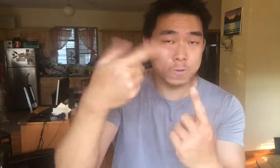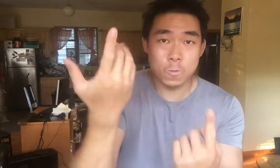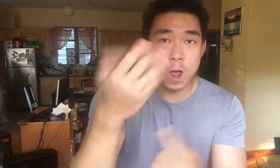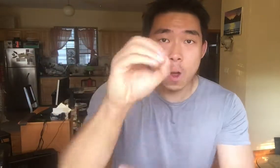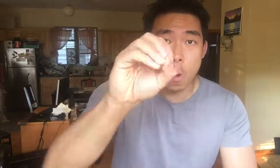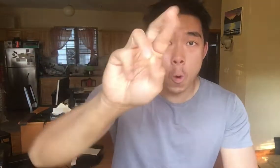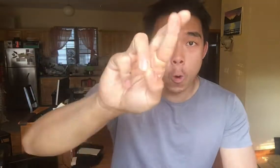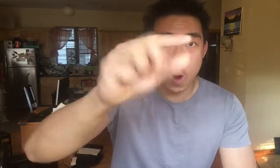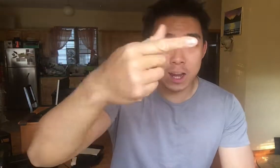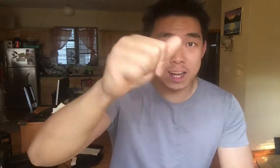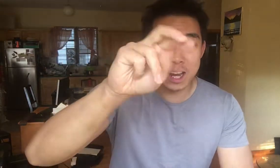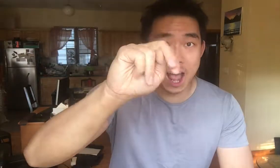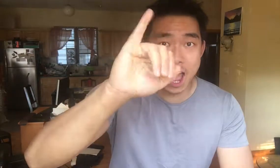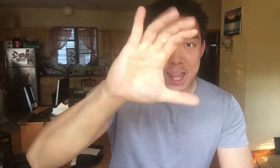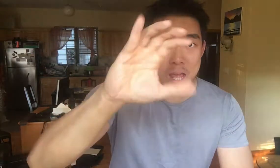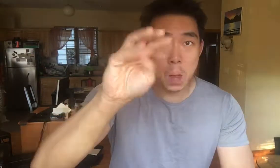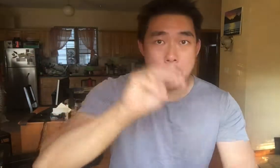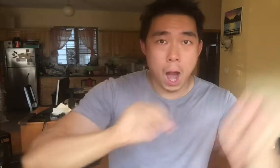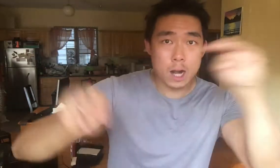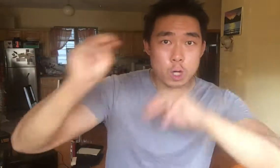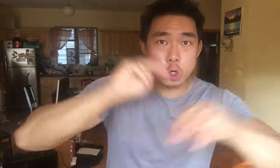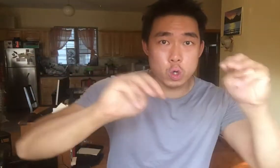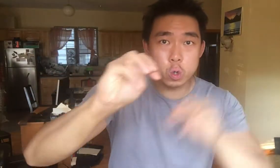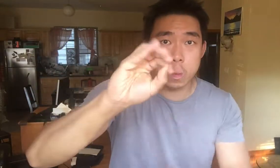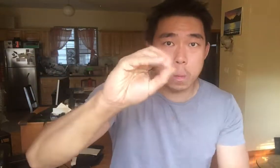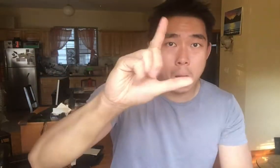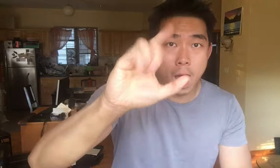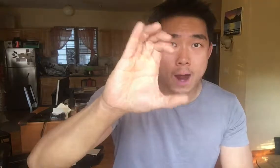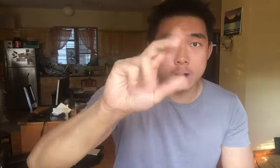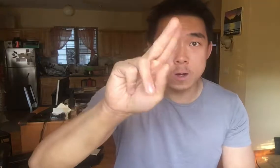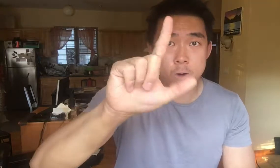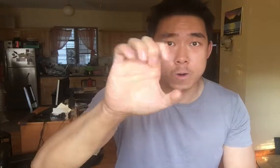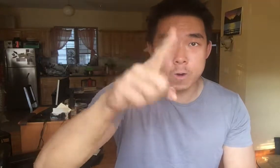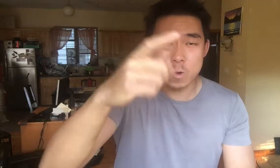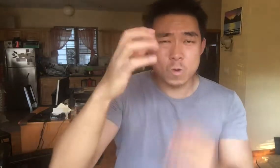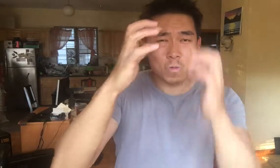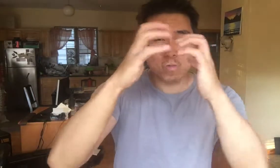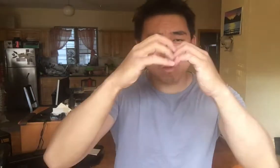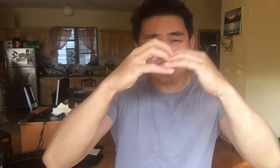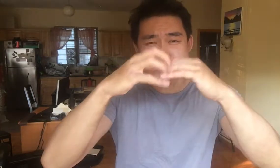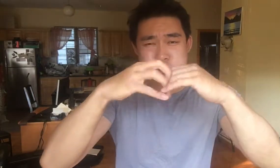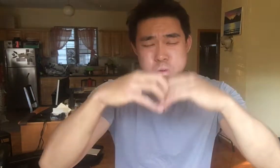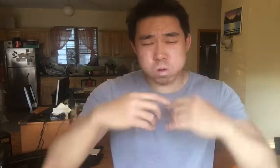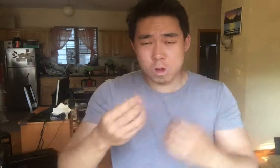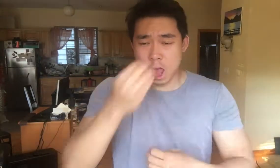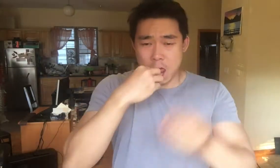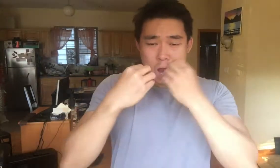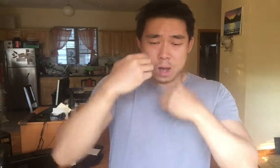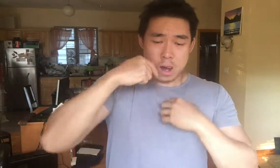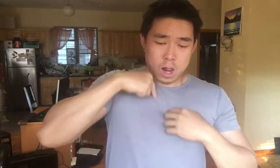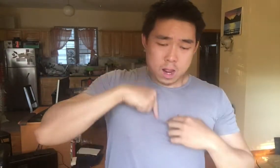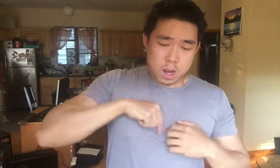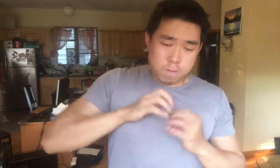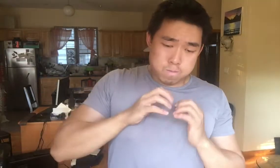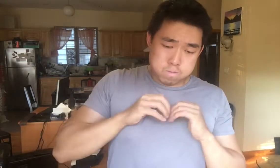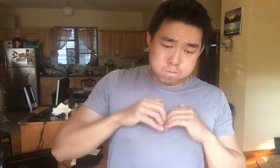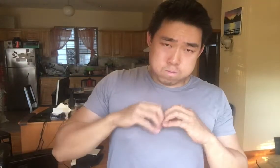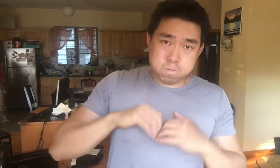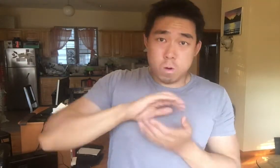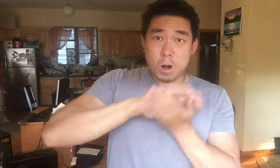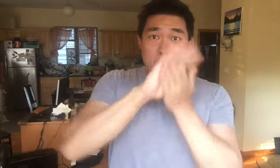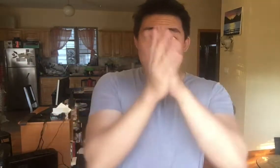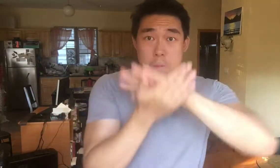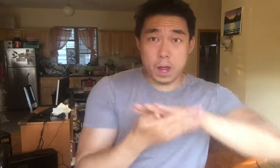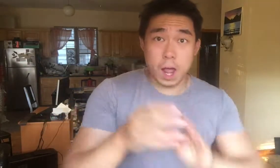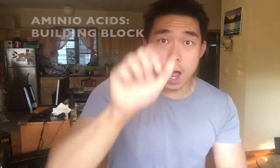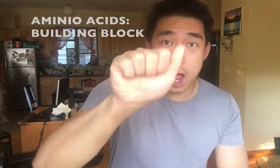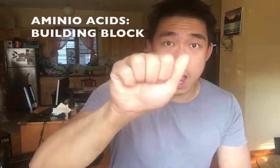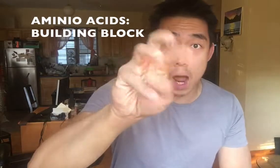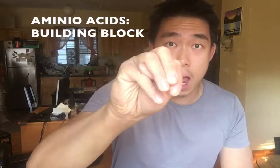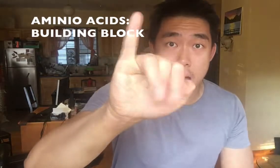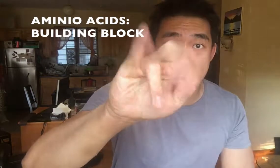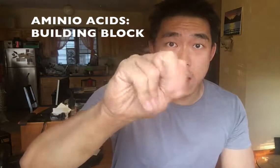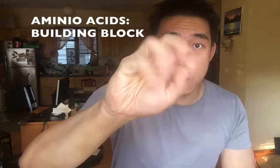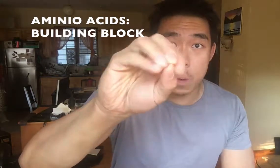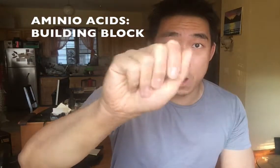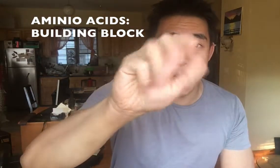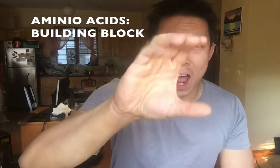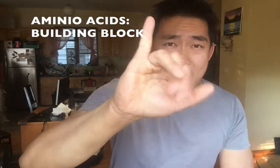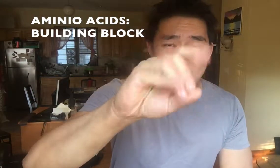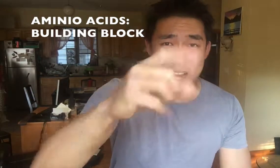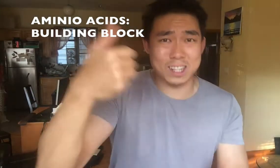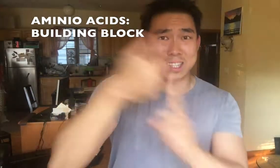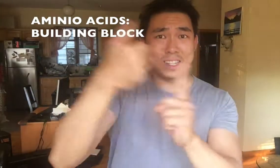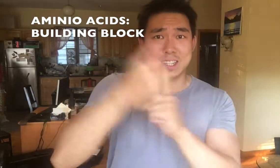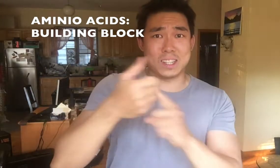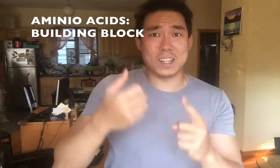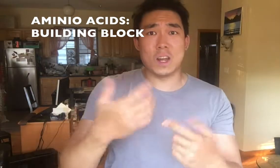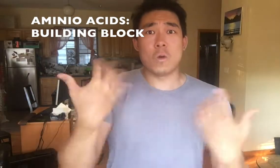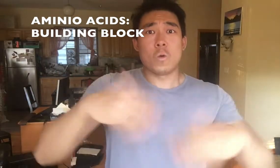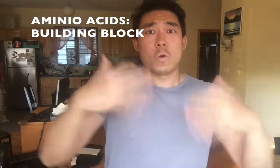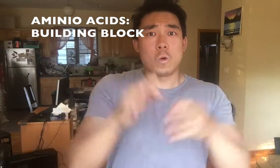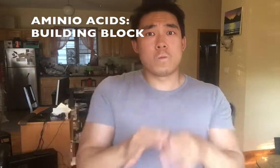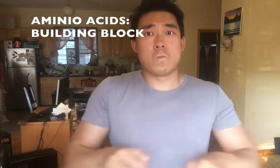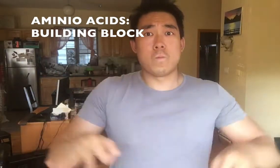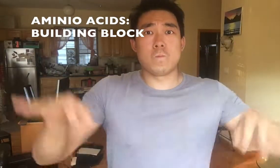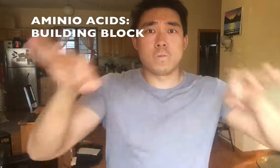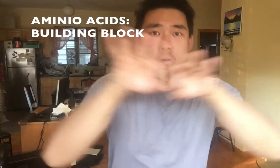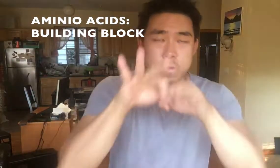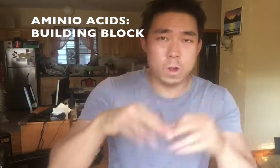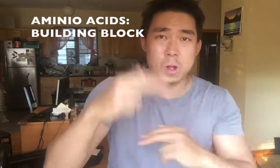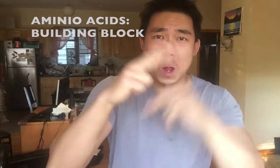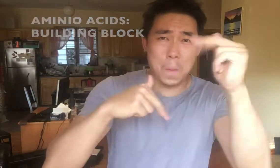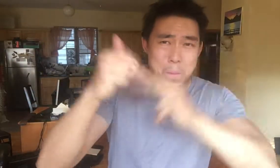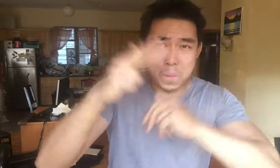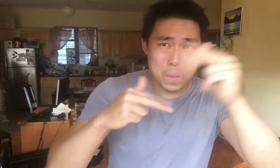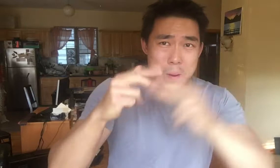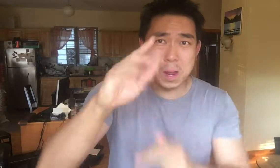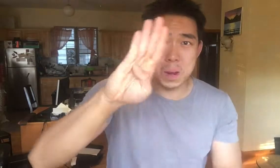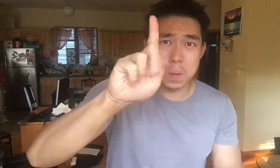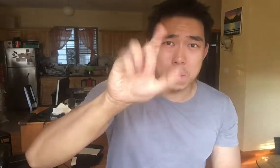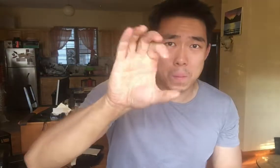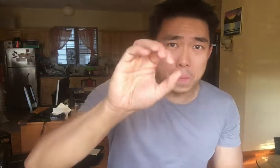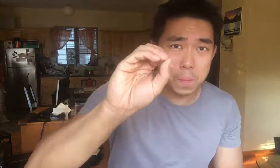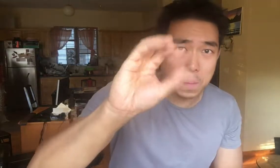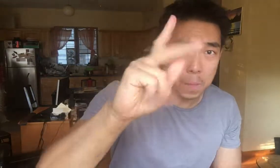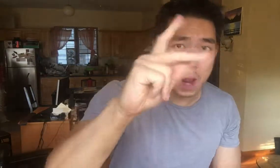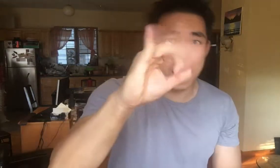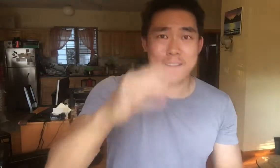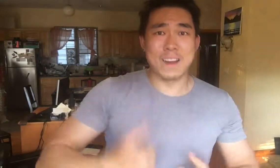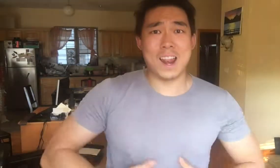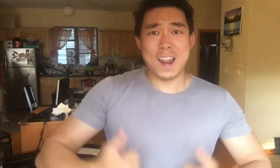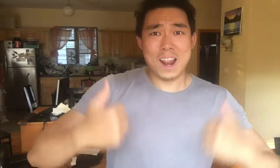Proteins are organic molecules made up of amino acids - the building blocks of life.